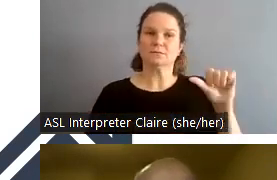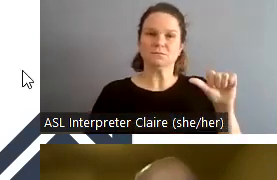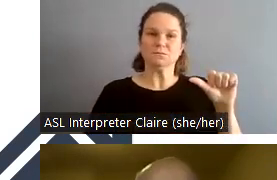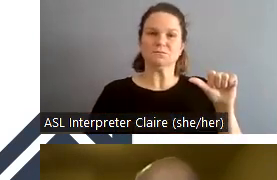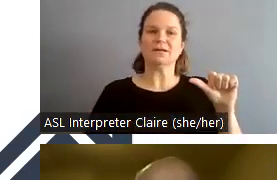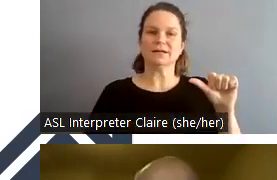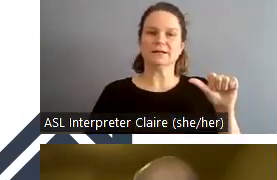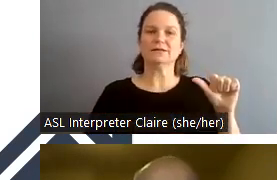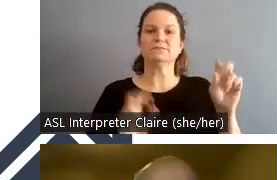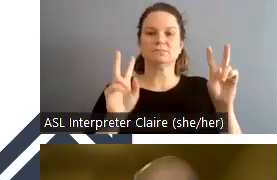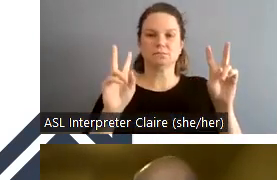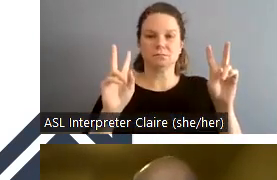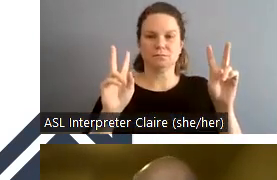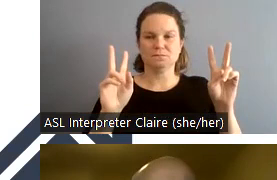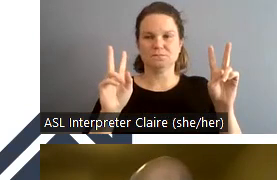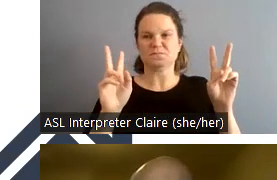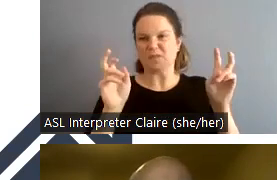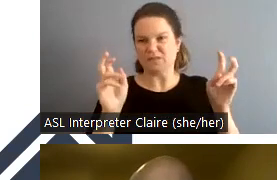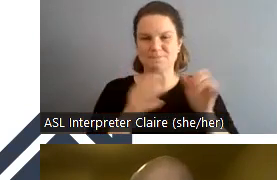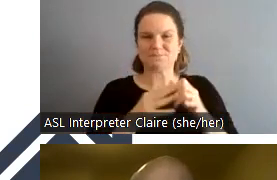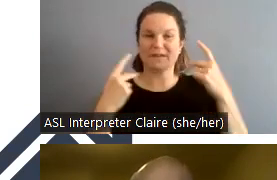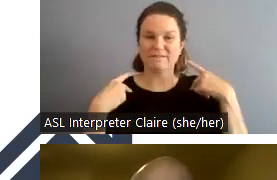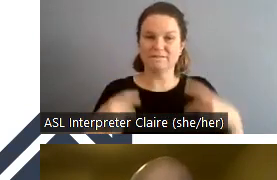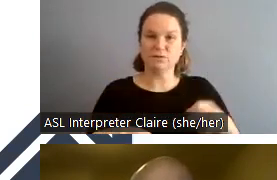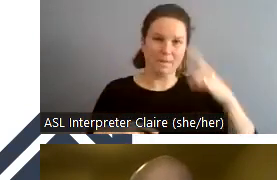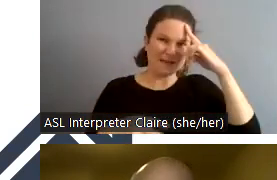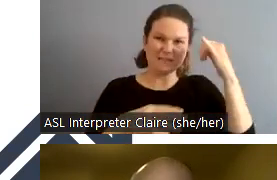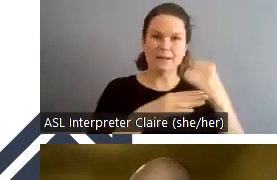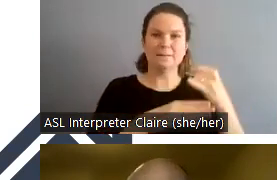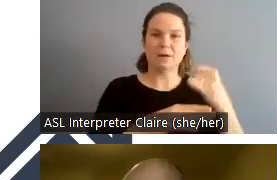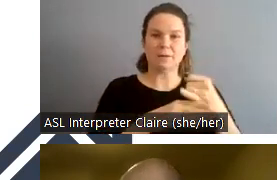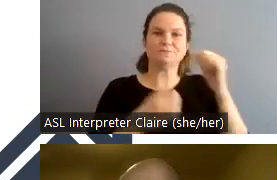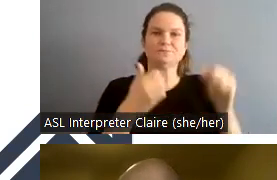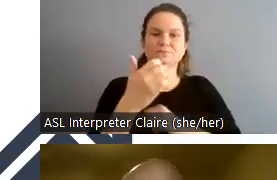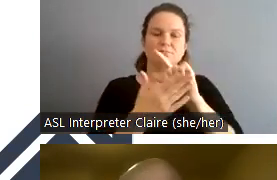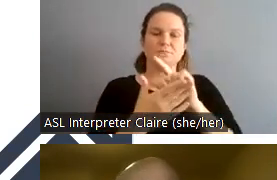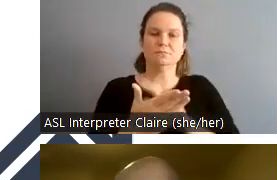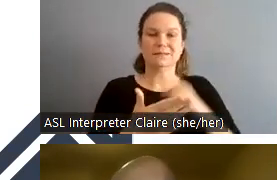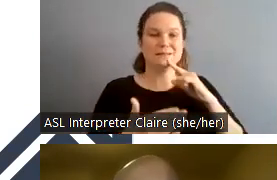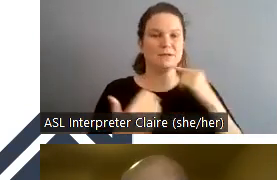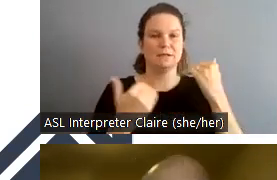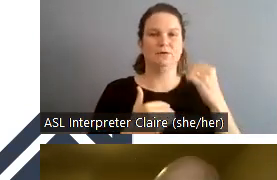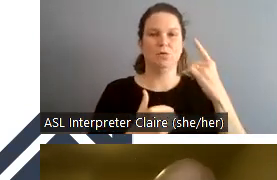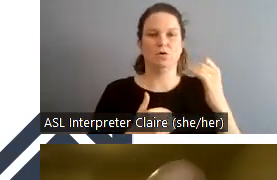defining terms here just a little bit- physical or mental impairment under